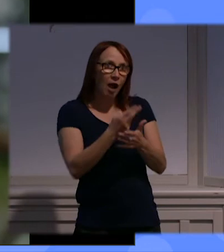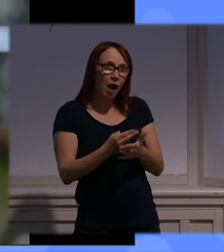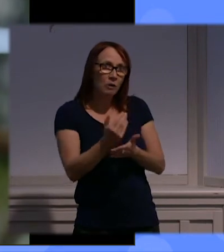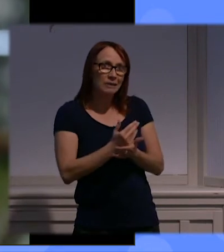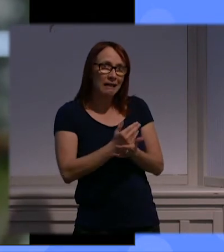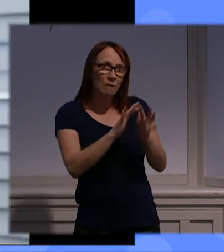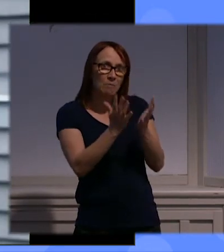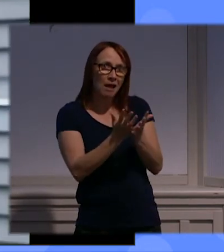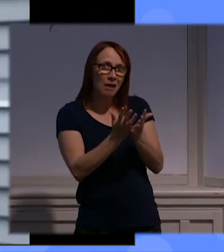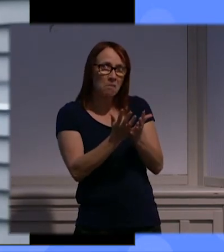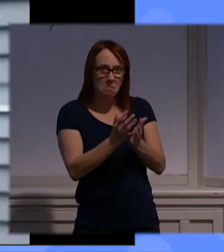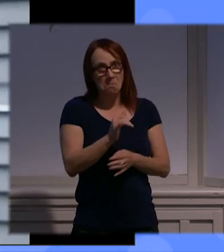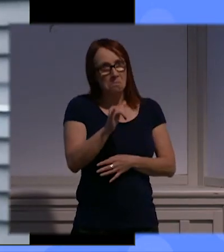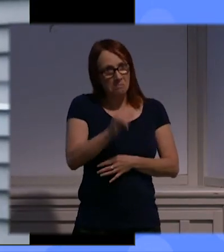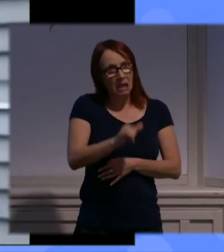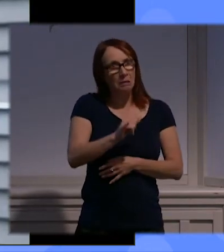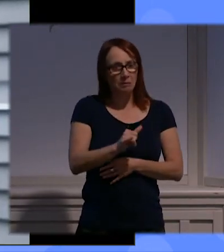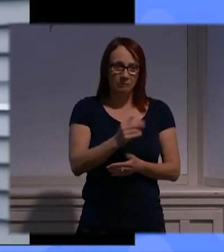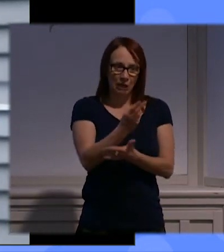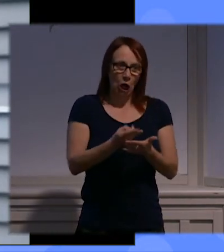actually that's what art does I think it can